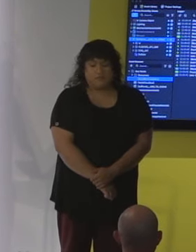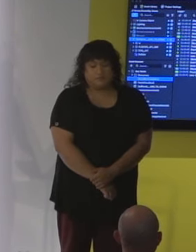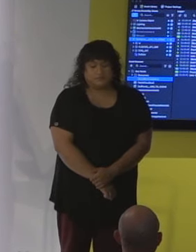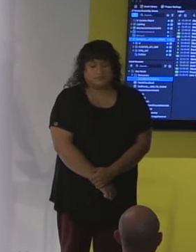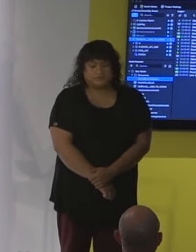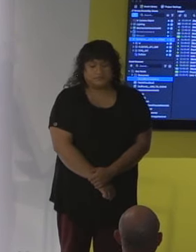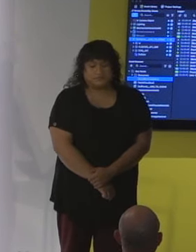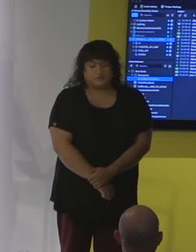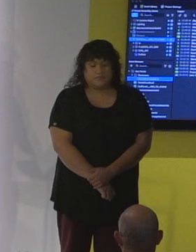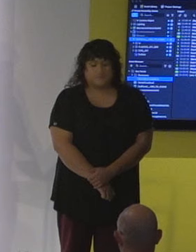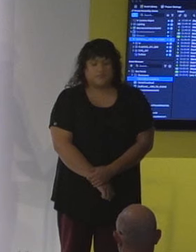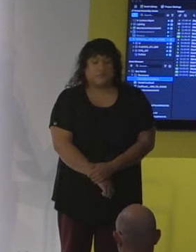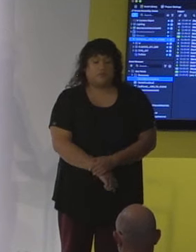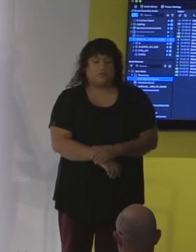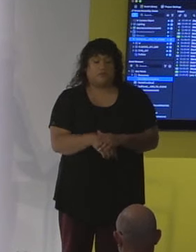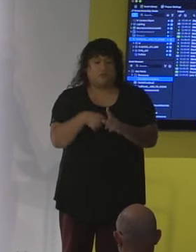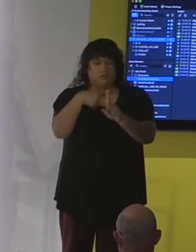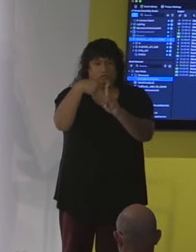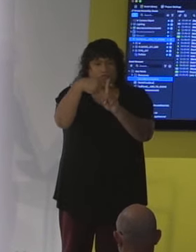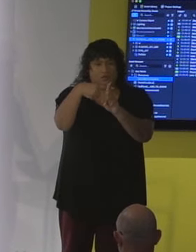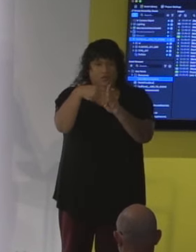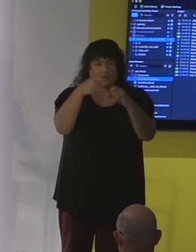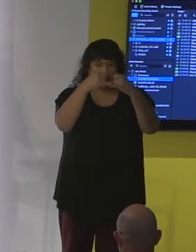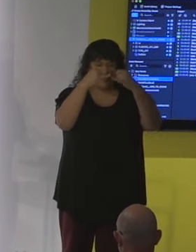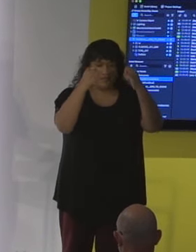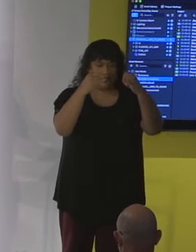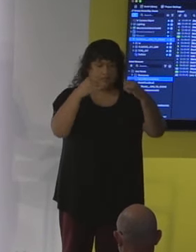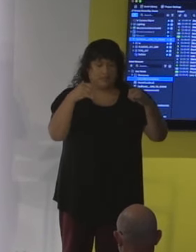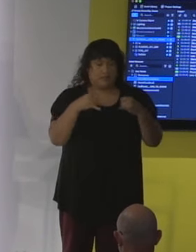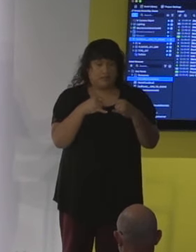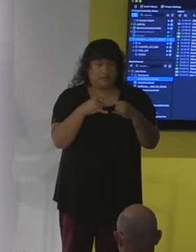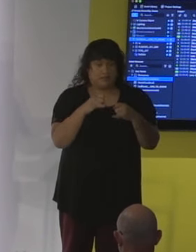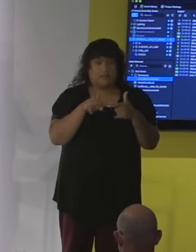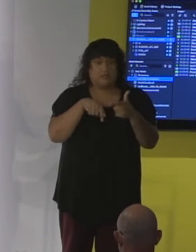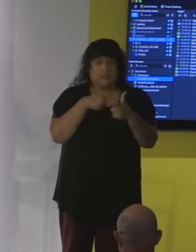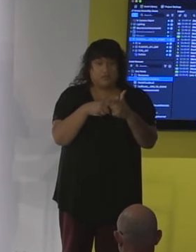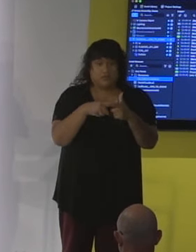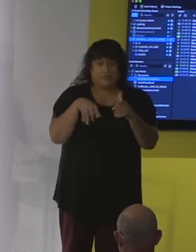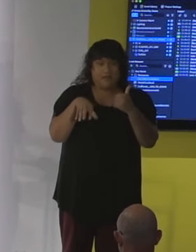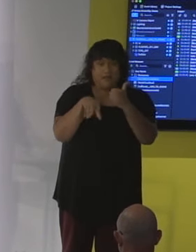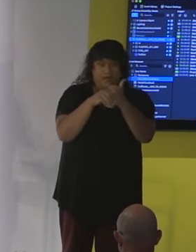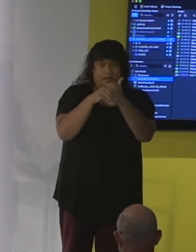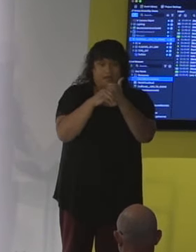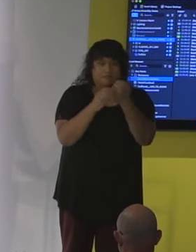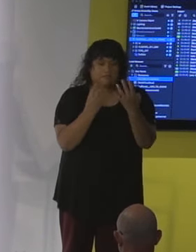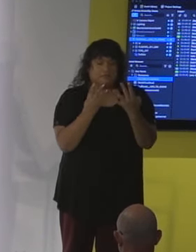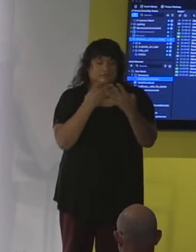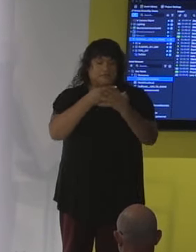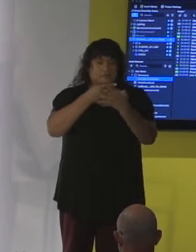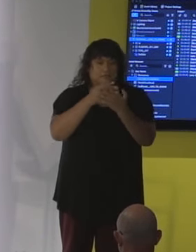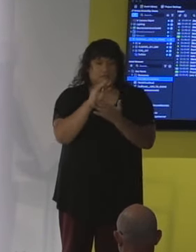target outline. Then, you're gonna wanna add references to the mesh visuals related to this panda.